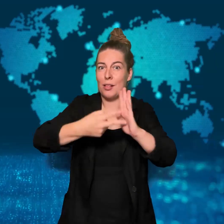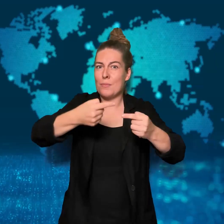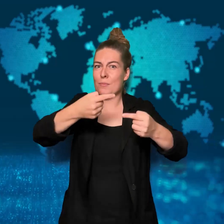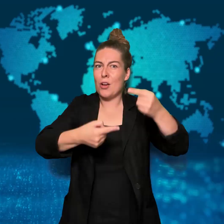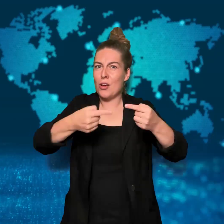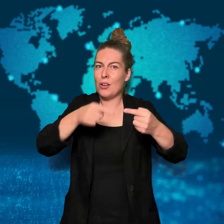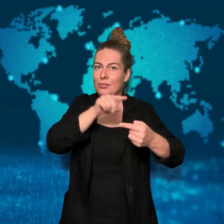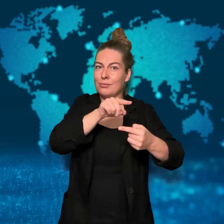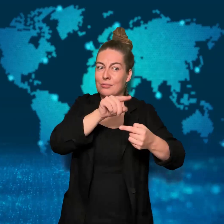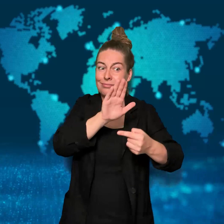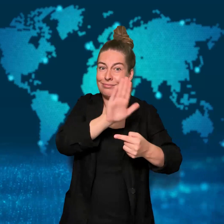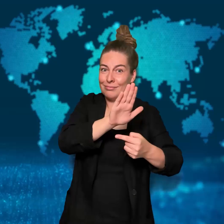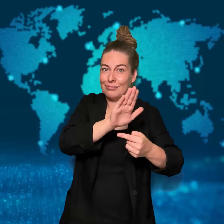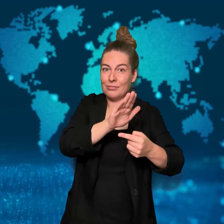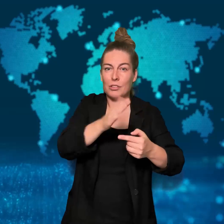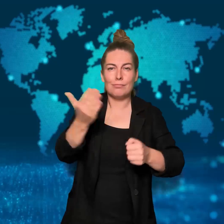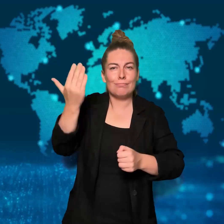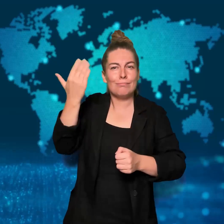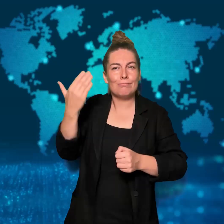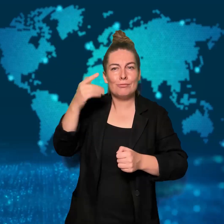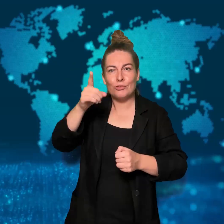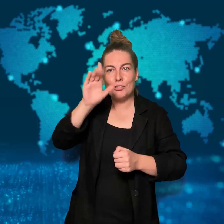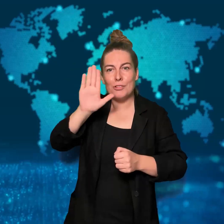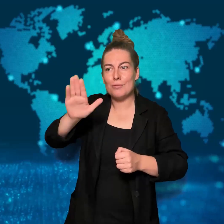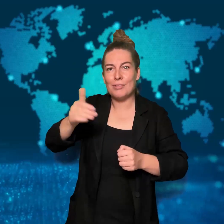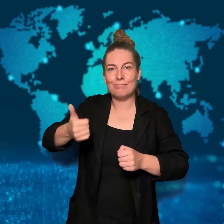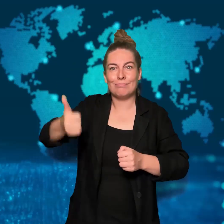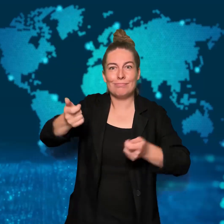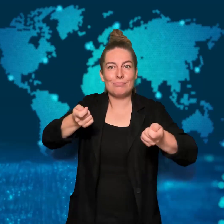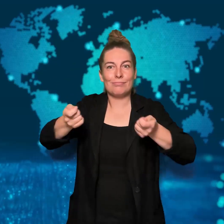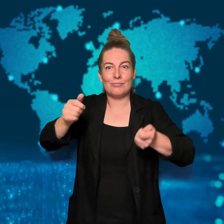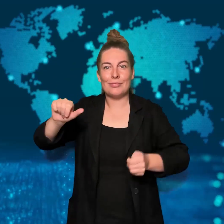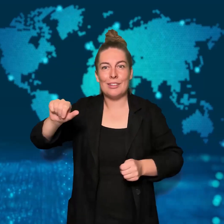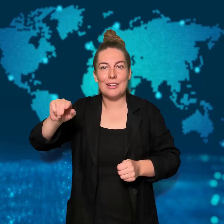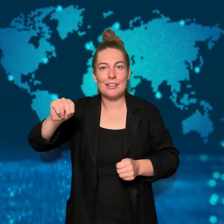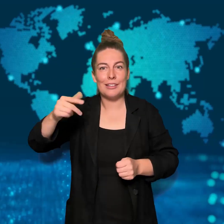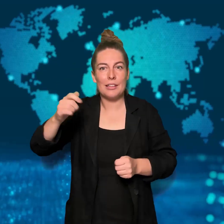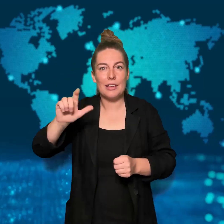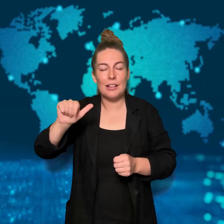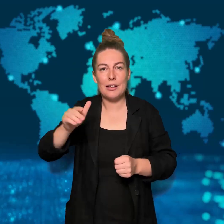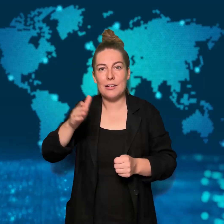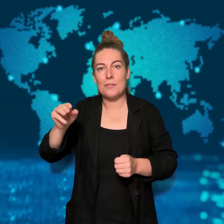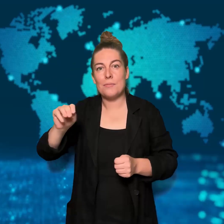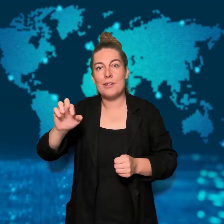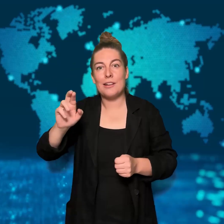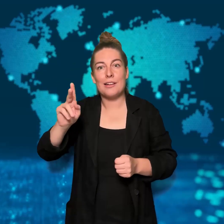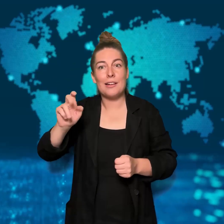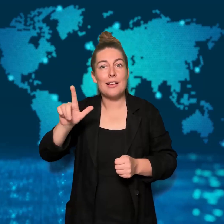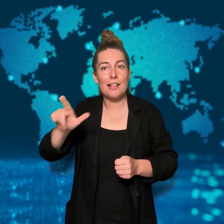too many people seeking to live in the country.